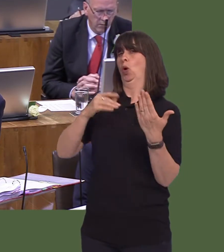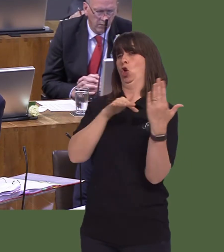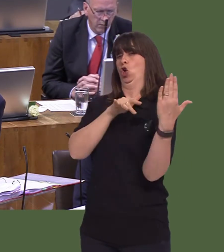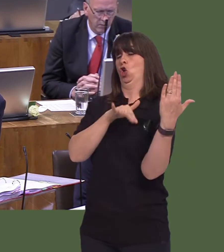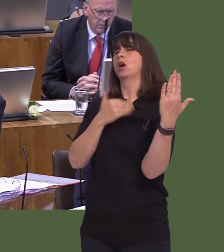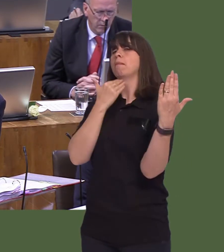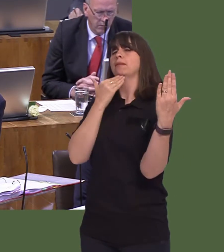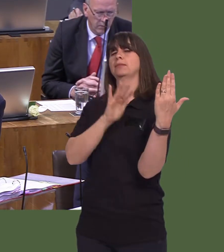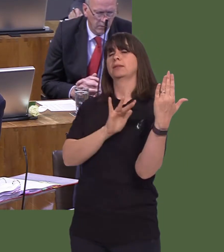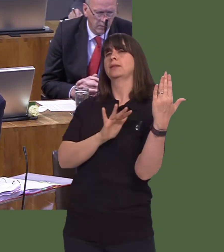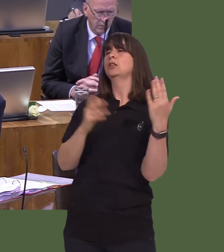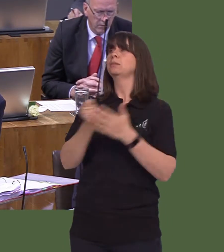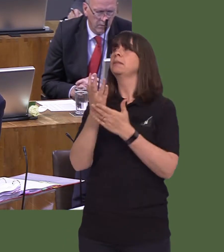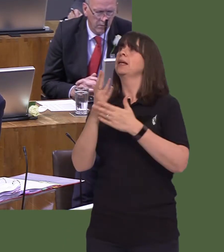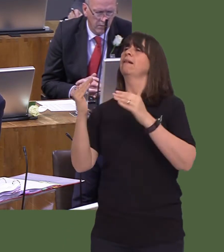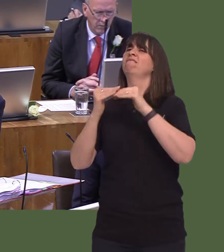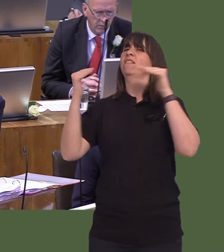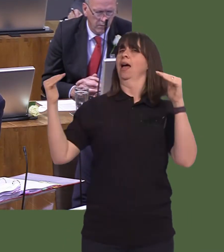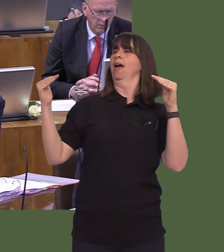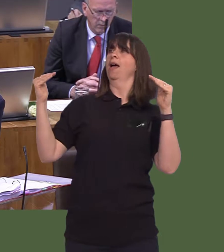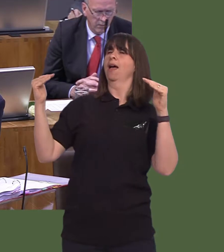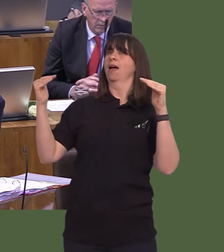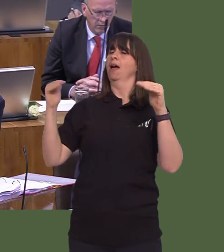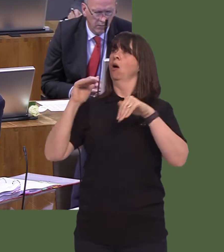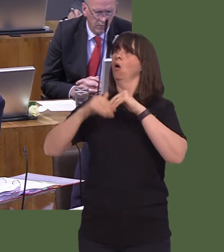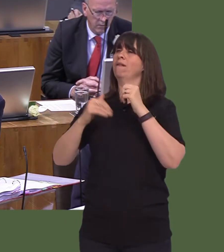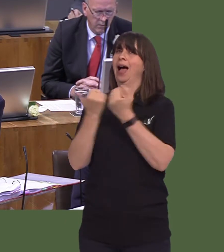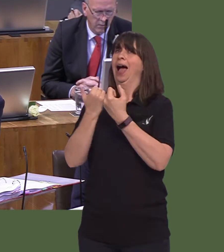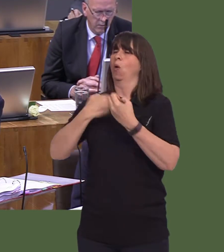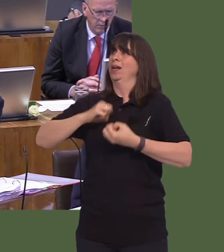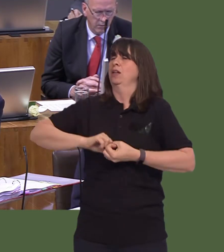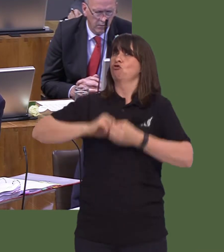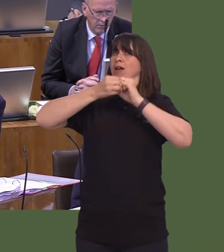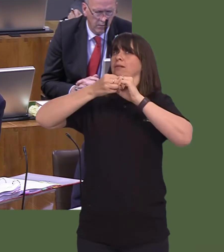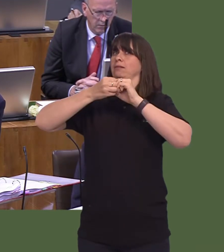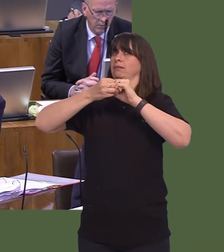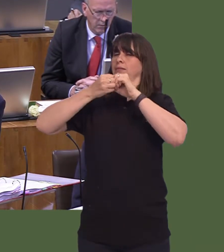A level playing field has been created in terms of the making of legislation that we were nowhere close to a year ago.